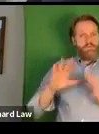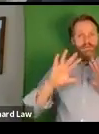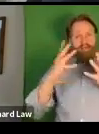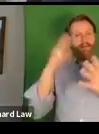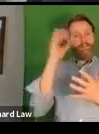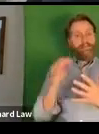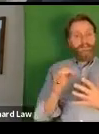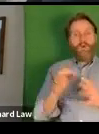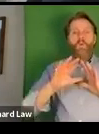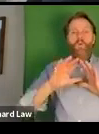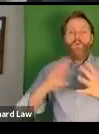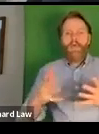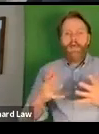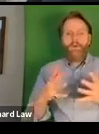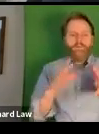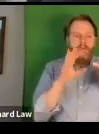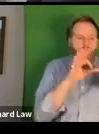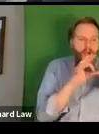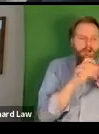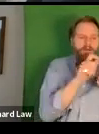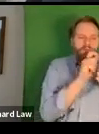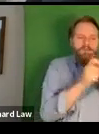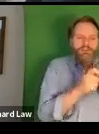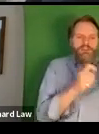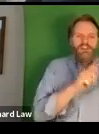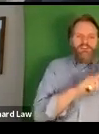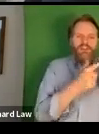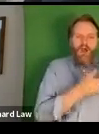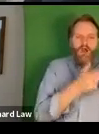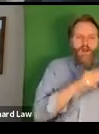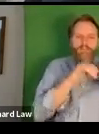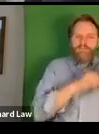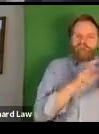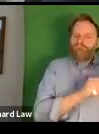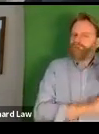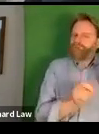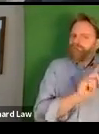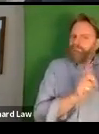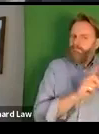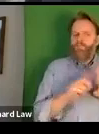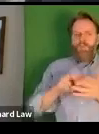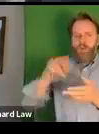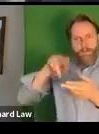attached now what's going to happen in the next couple of weeks is that we're going to get called into